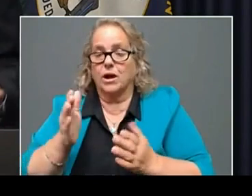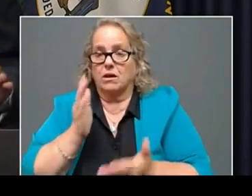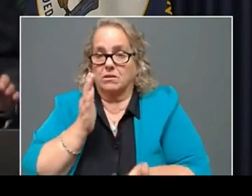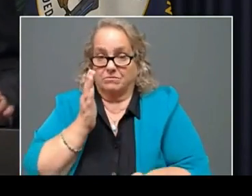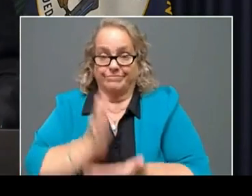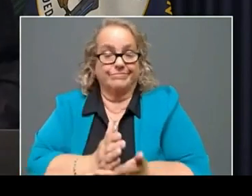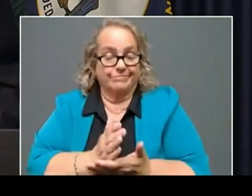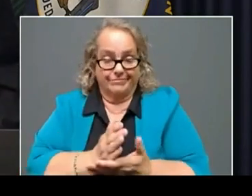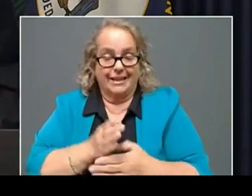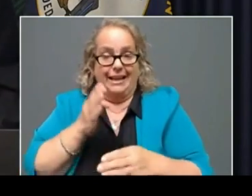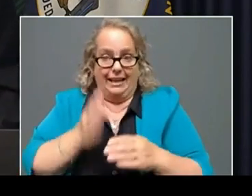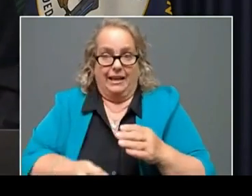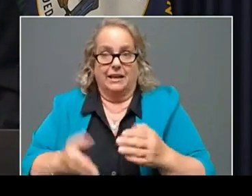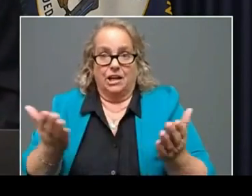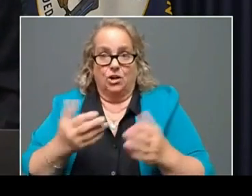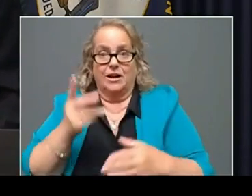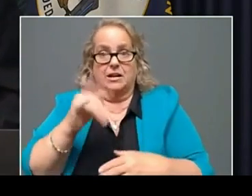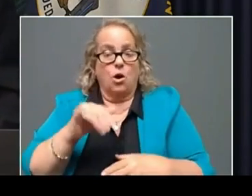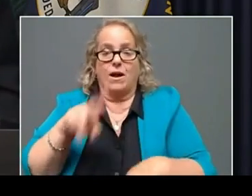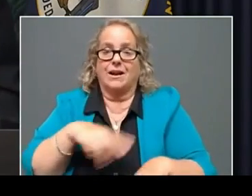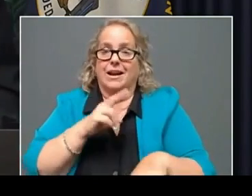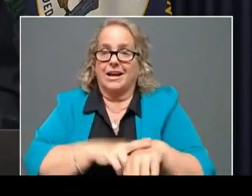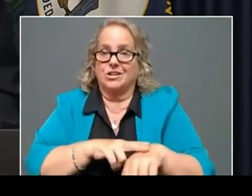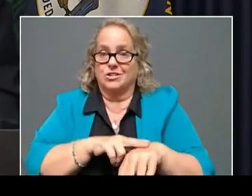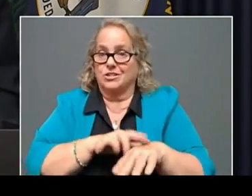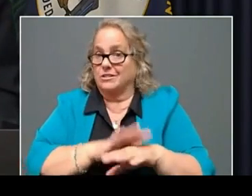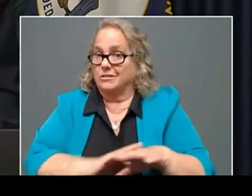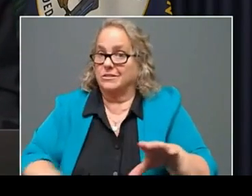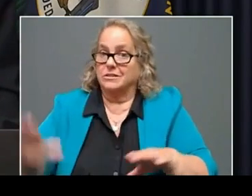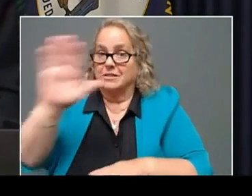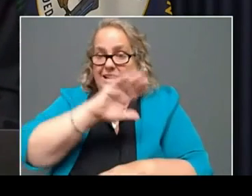nationwide certainly there is a lot of help that's out there. We still have a